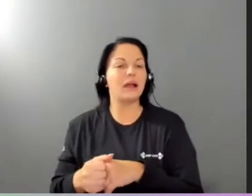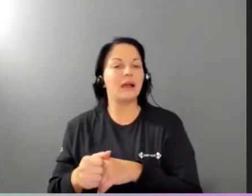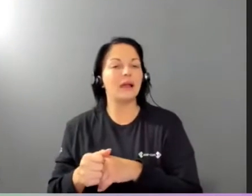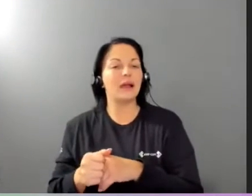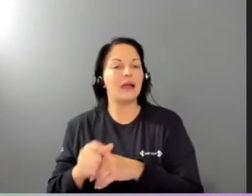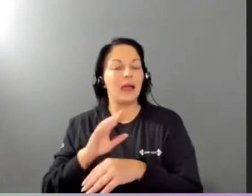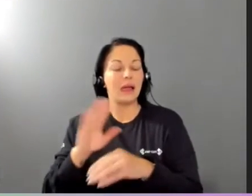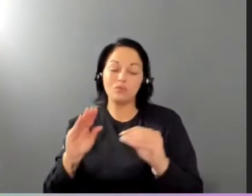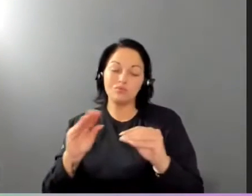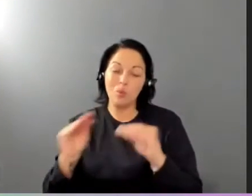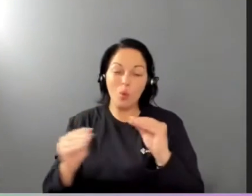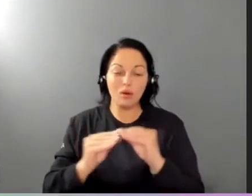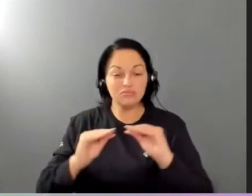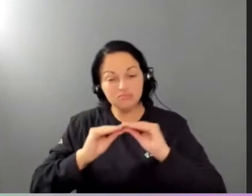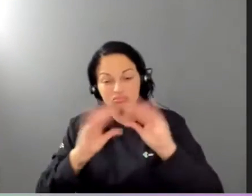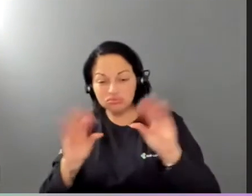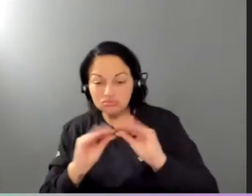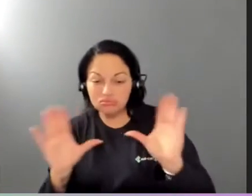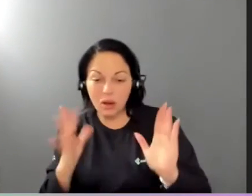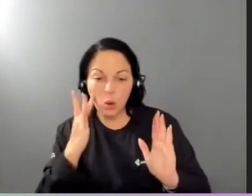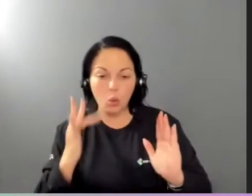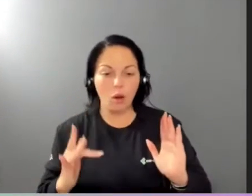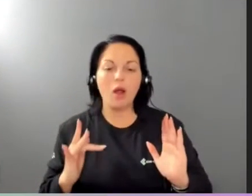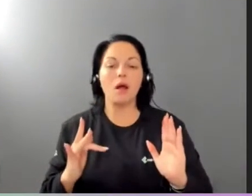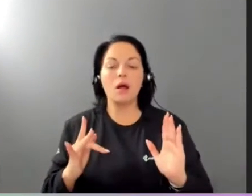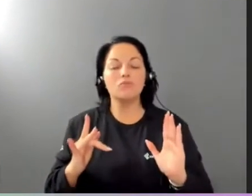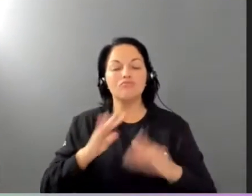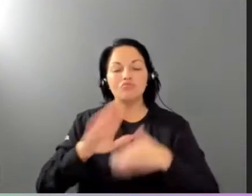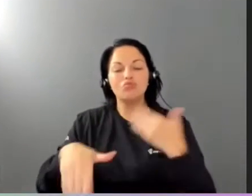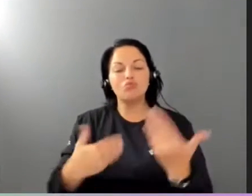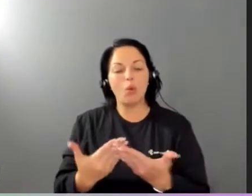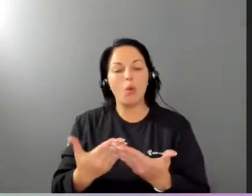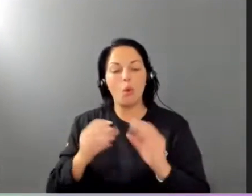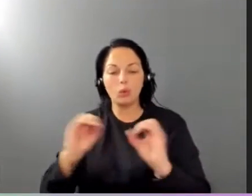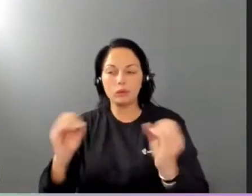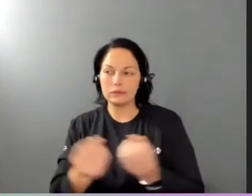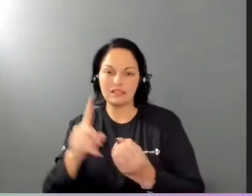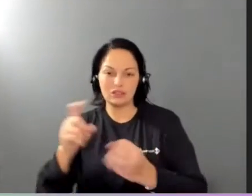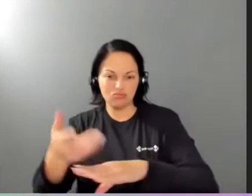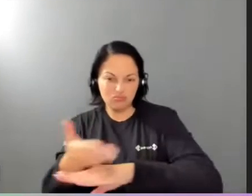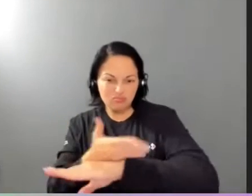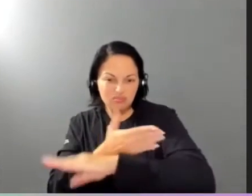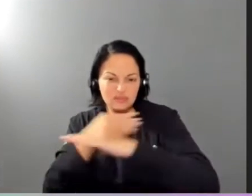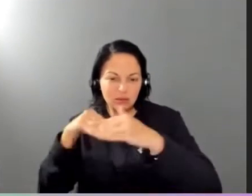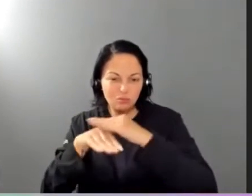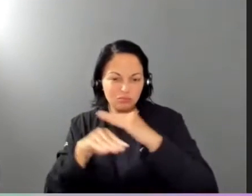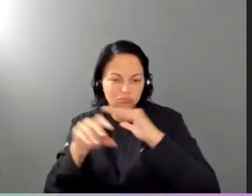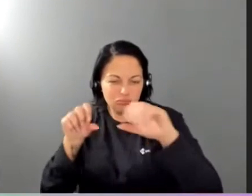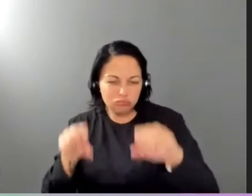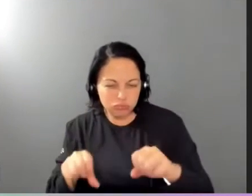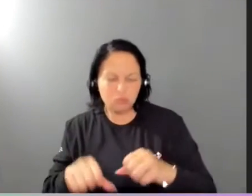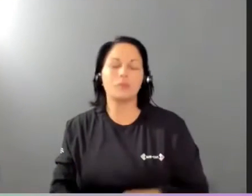of companies, of sectors, regions of the world, and I think really made a lot more obvious, more apparent why all